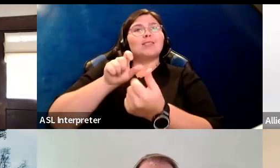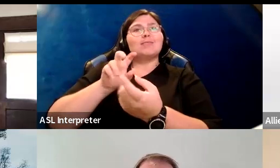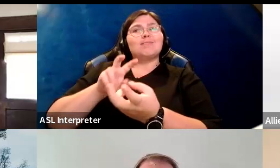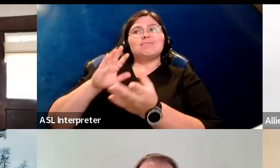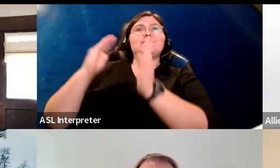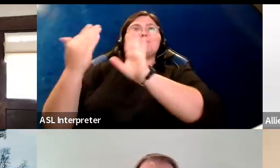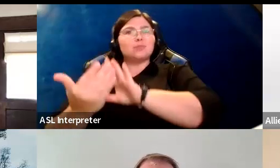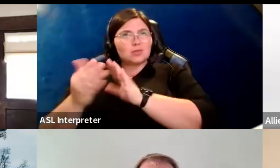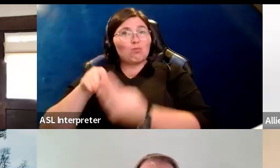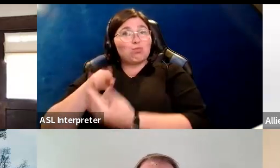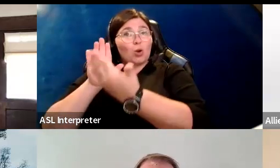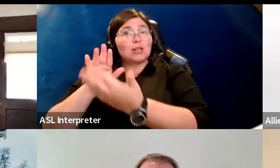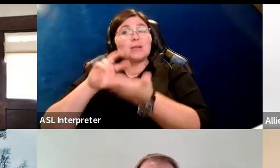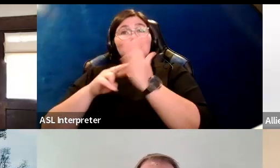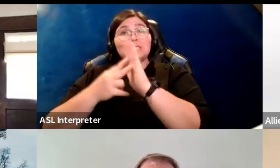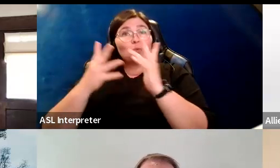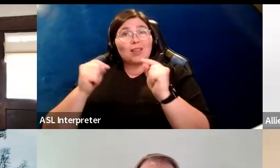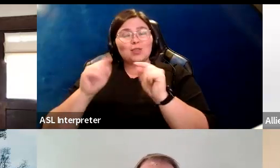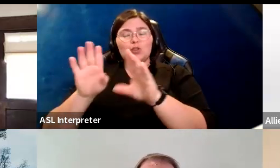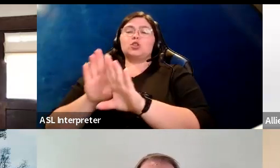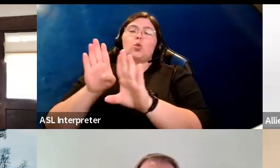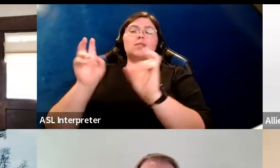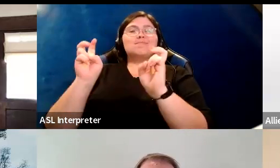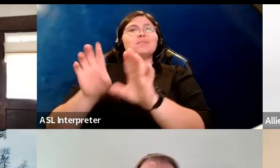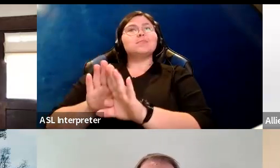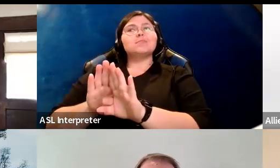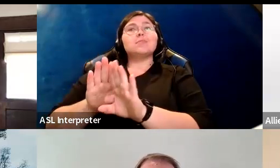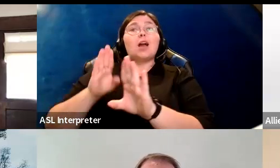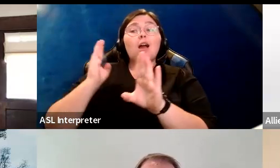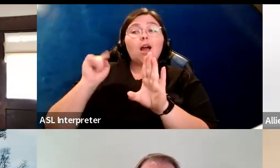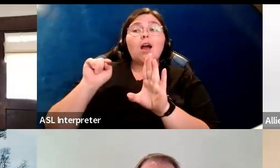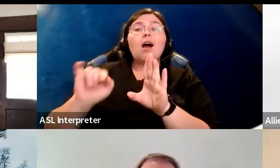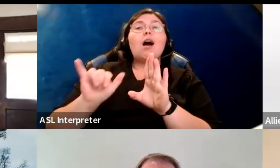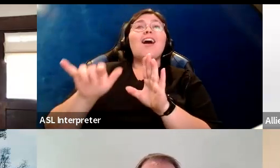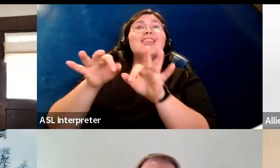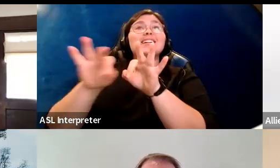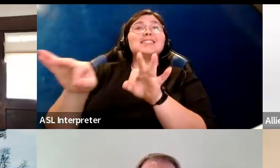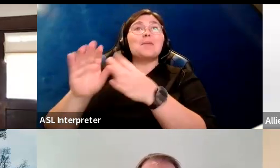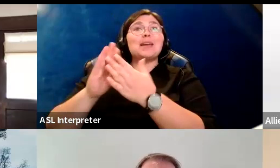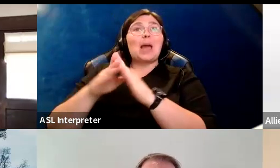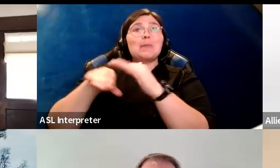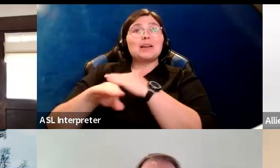It also opened up the door to make the text accessible for a different type of disability,